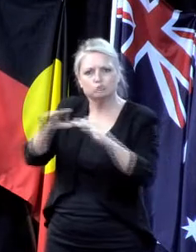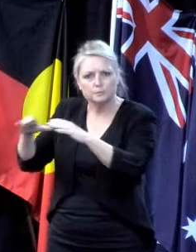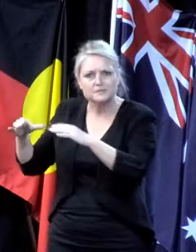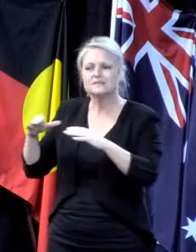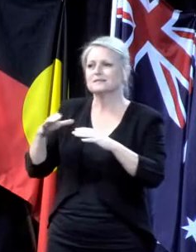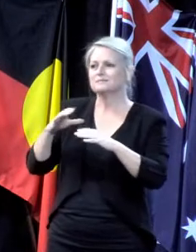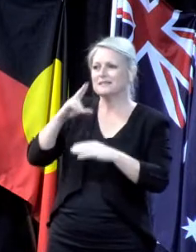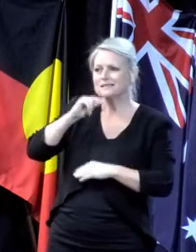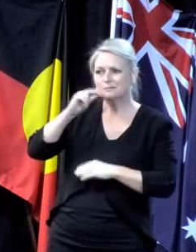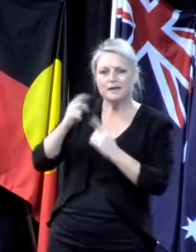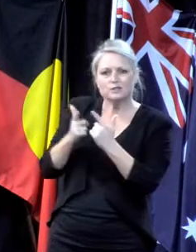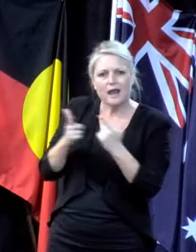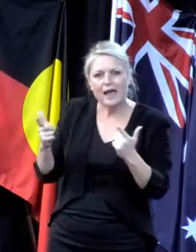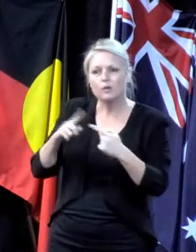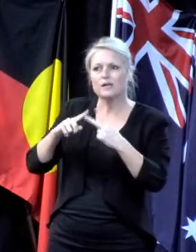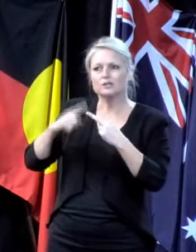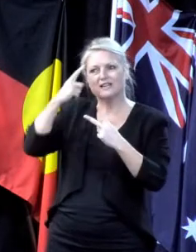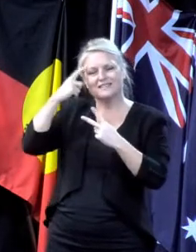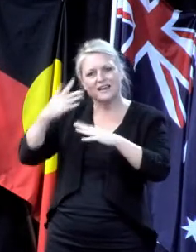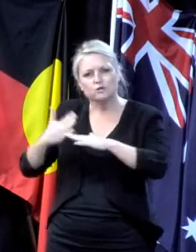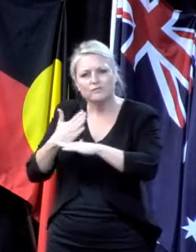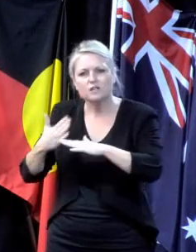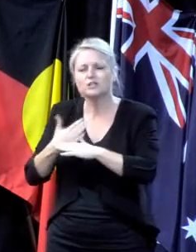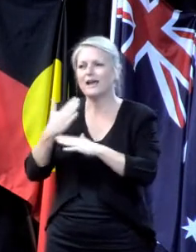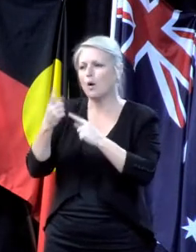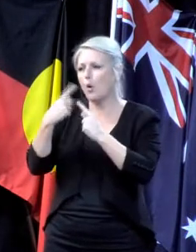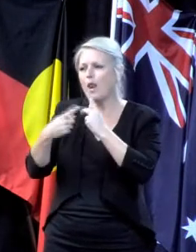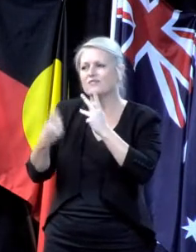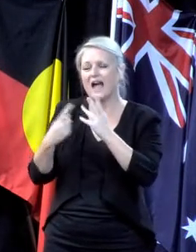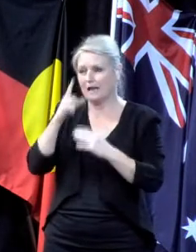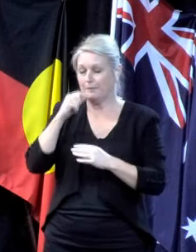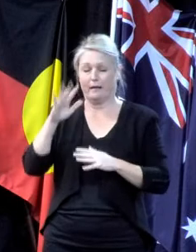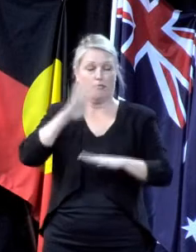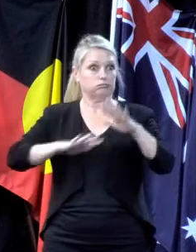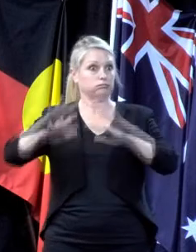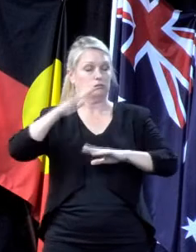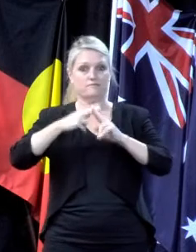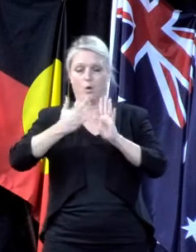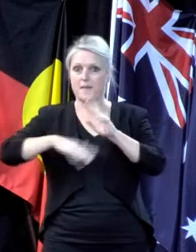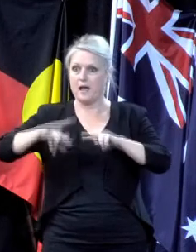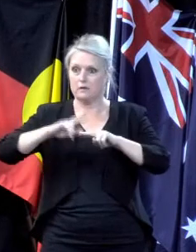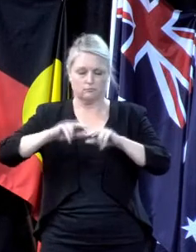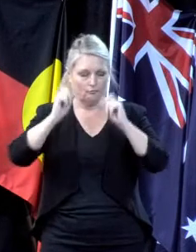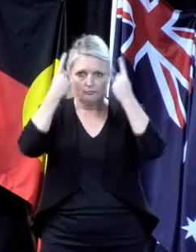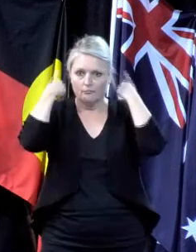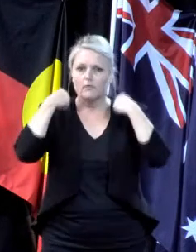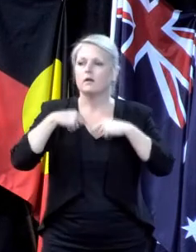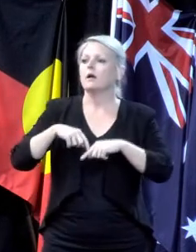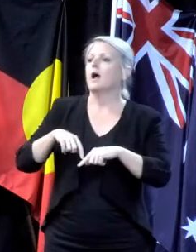that sort of stuff. So, all of that can stuff can be quite foreign, as you can imagine, to families and even more so to particular demographics of people.